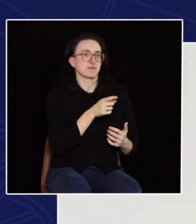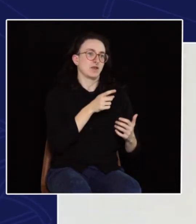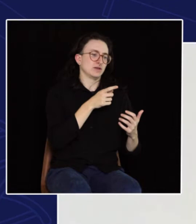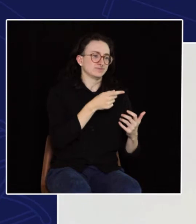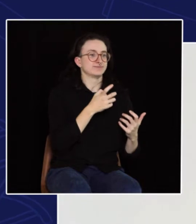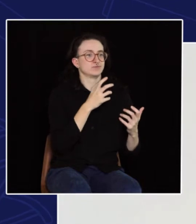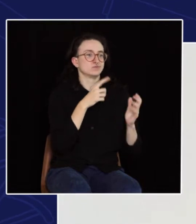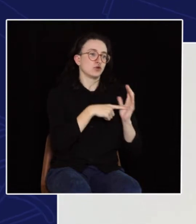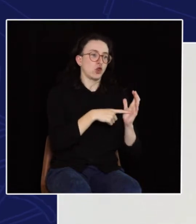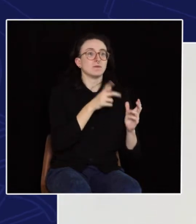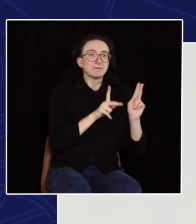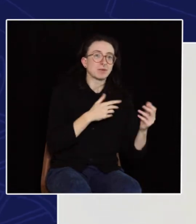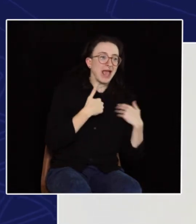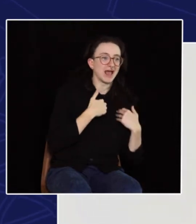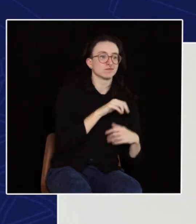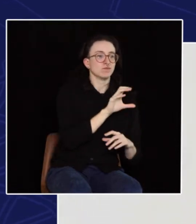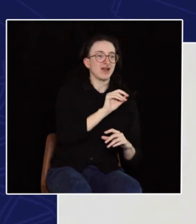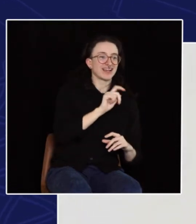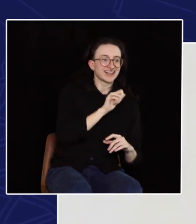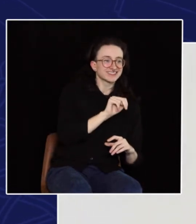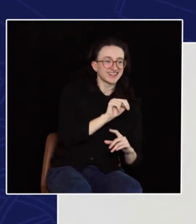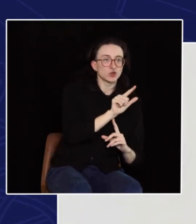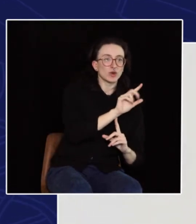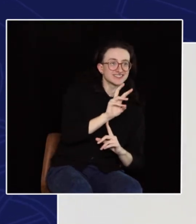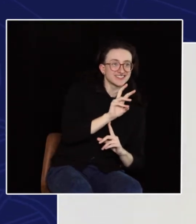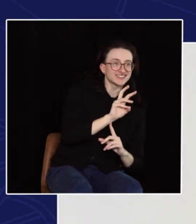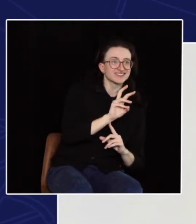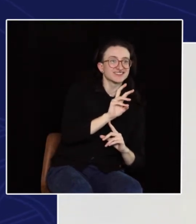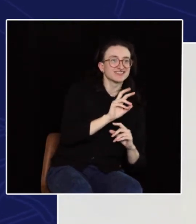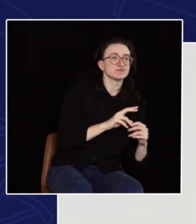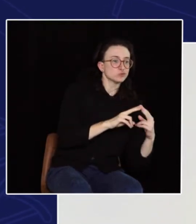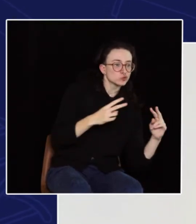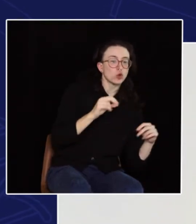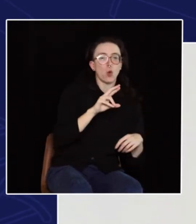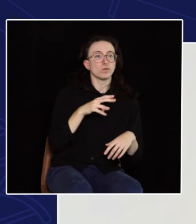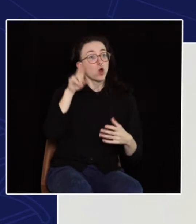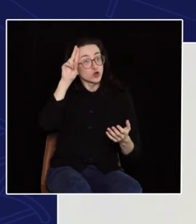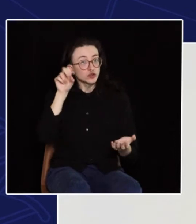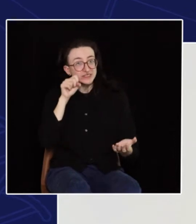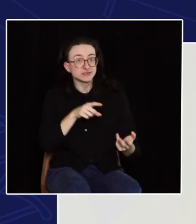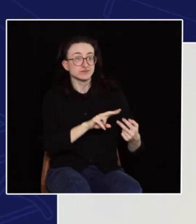[DR. CHIANG:] There are more people that have Connexin 26 [Cx26] mutations or Usher’s [Syndrome], but I'm not --